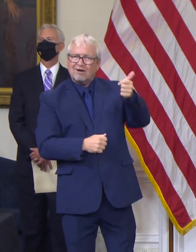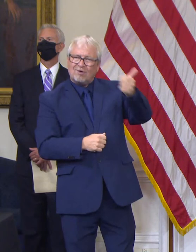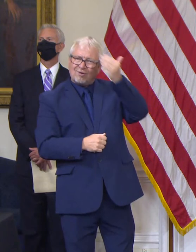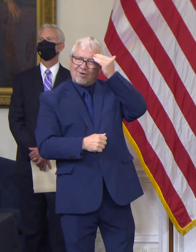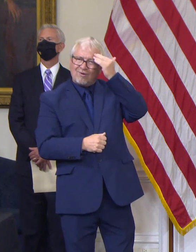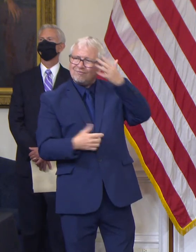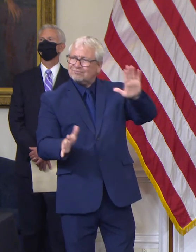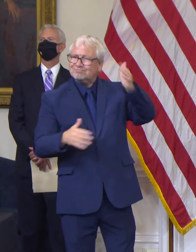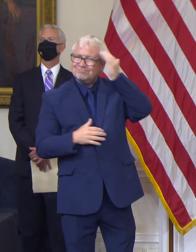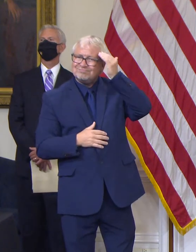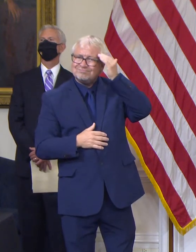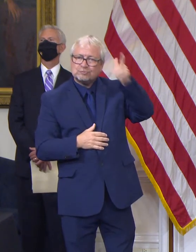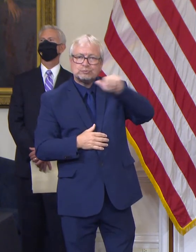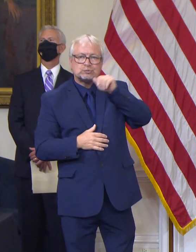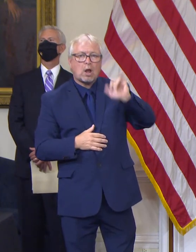because he's eligible for a booster and hasn't got it.